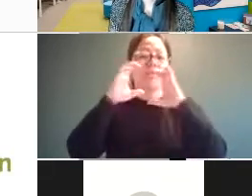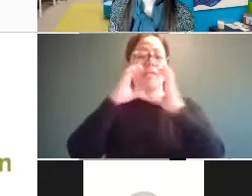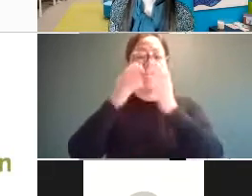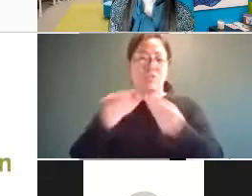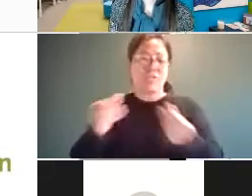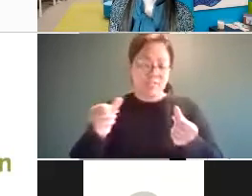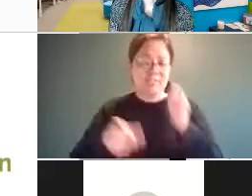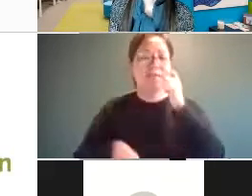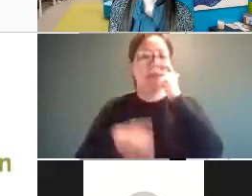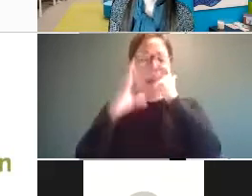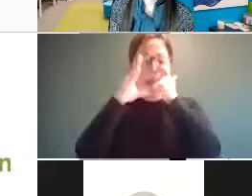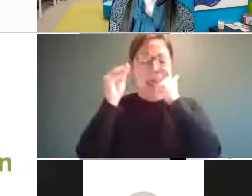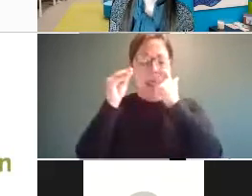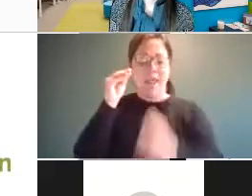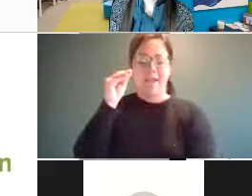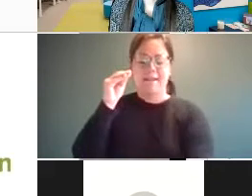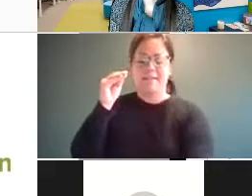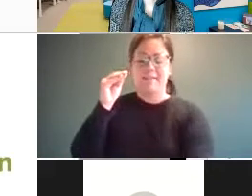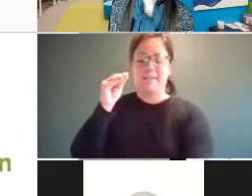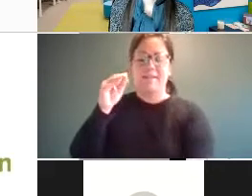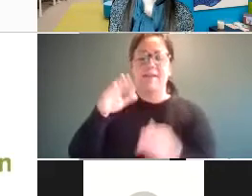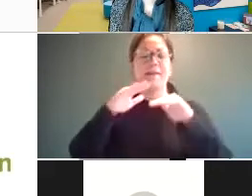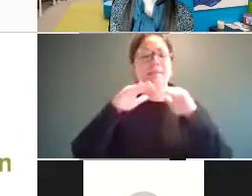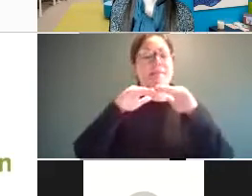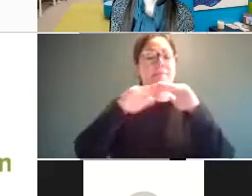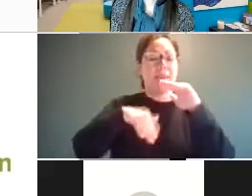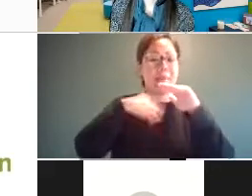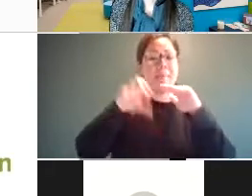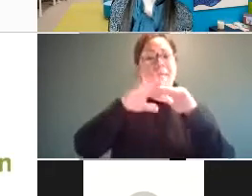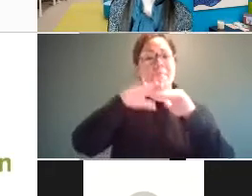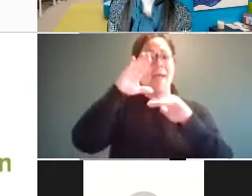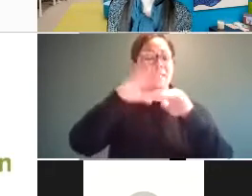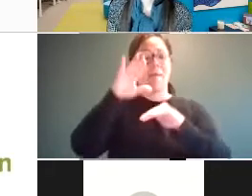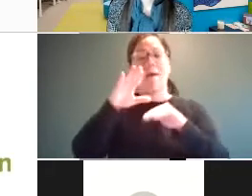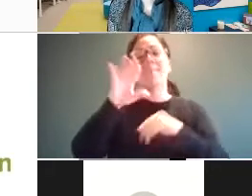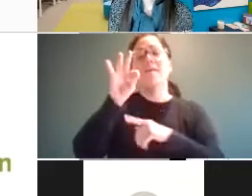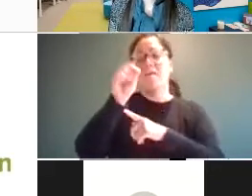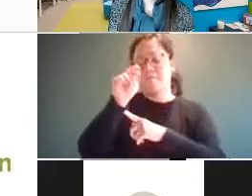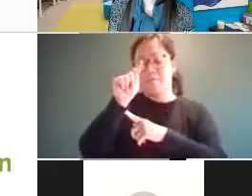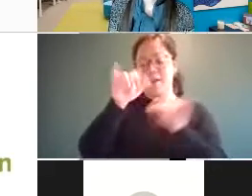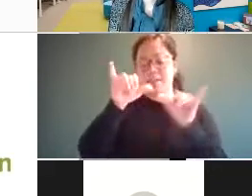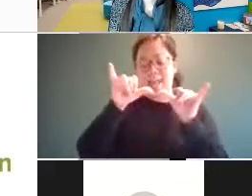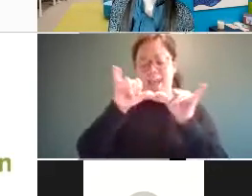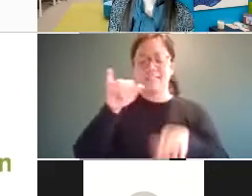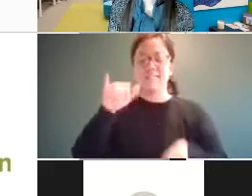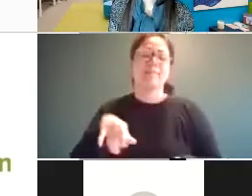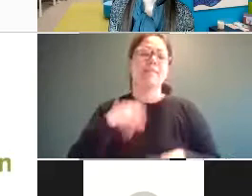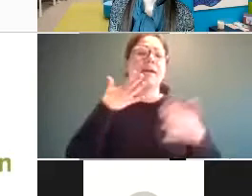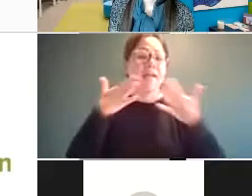as well as the minimum or maximum font sizes that should be used for your brand. Things like colors,